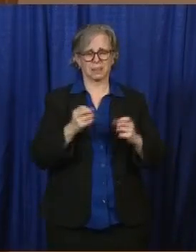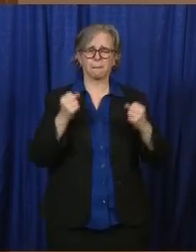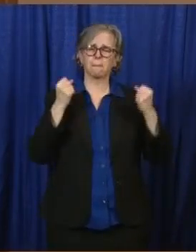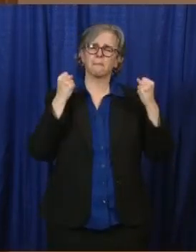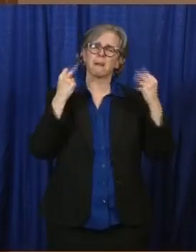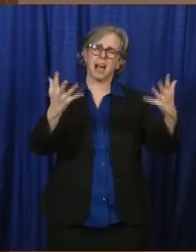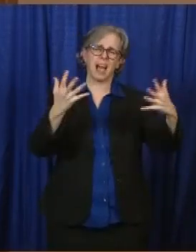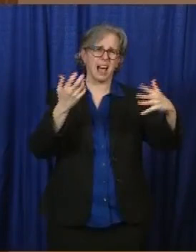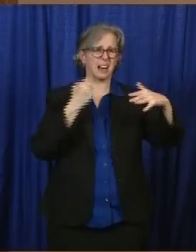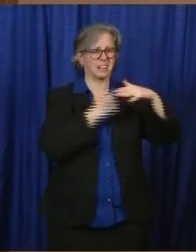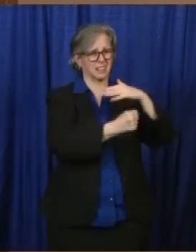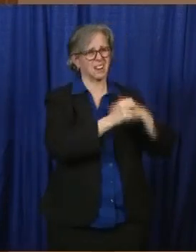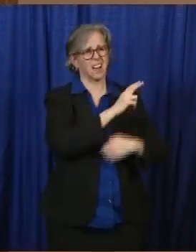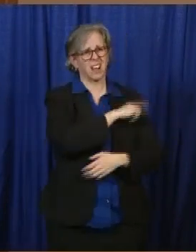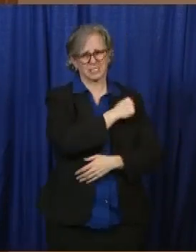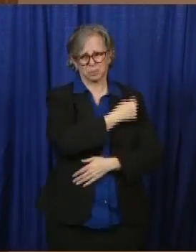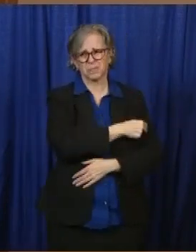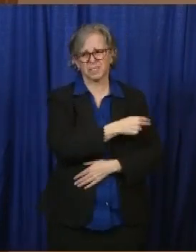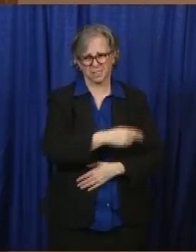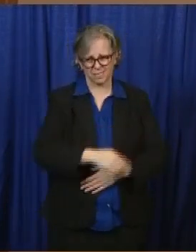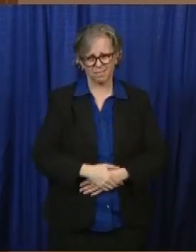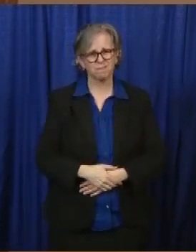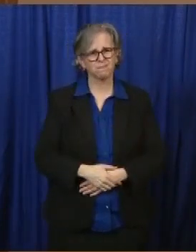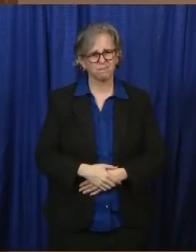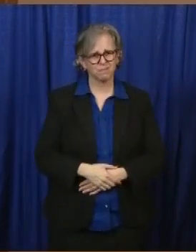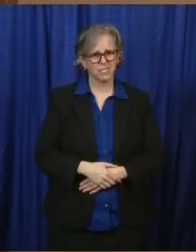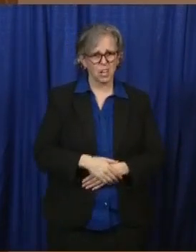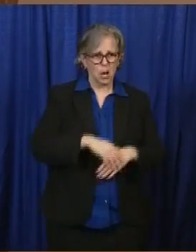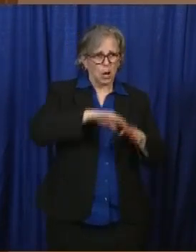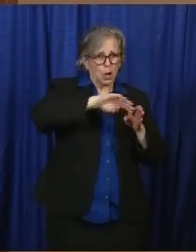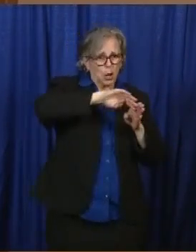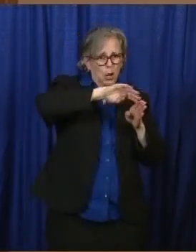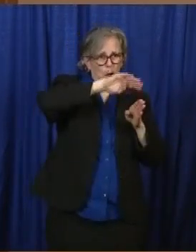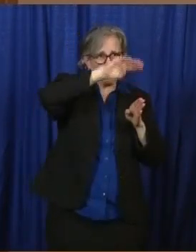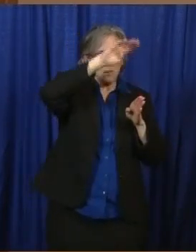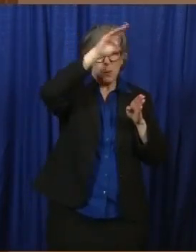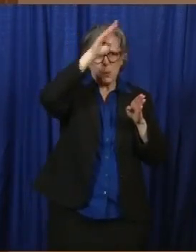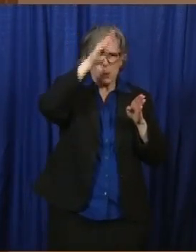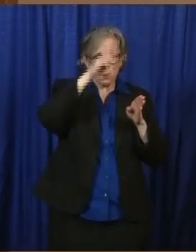AGAIN THIS IS JUST SHOWING THAT A HUGE PERCENTAGE OF CASES IN OHIO REQUIRE HOSPITALIZATION.